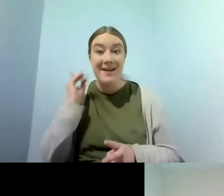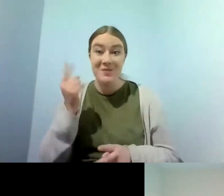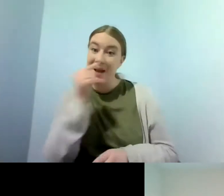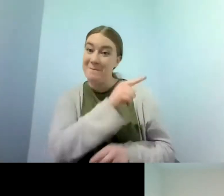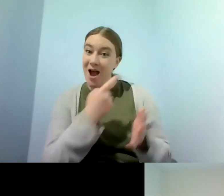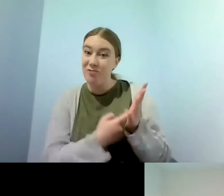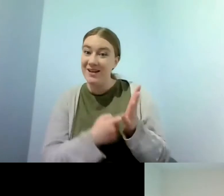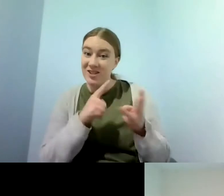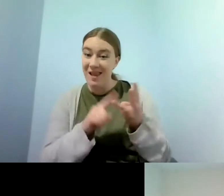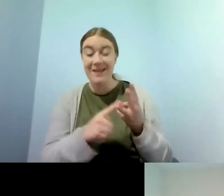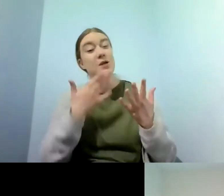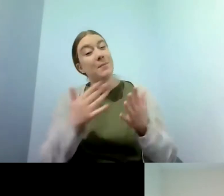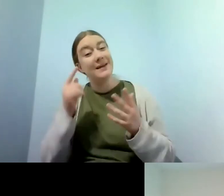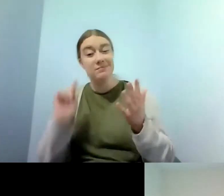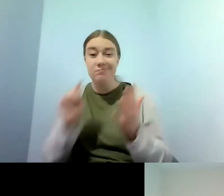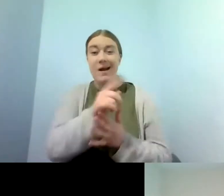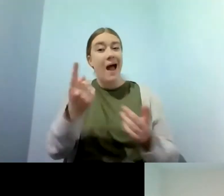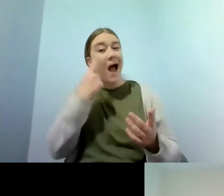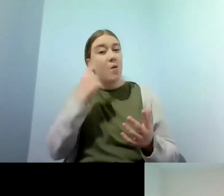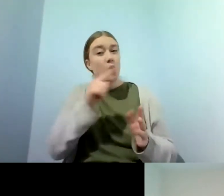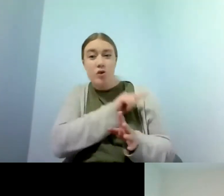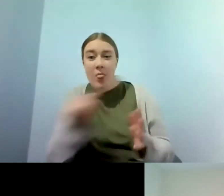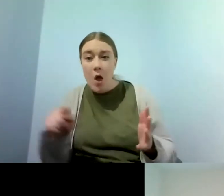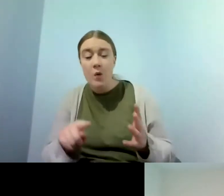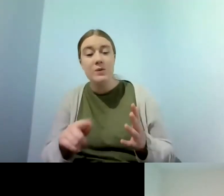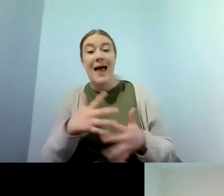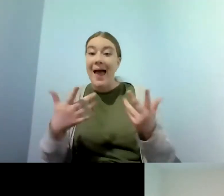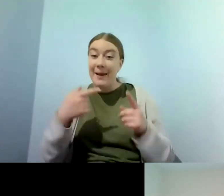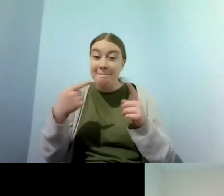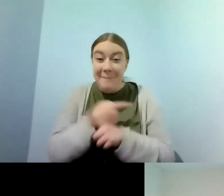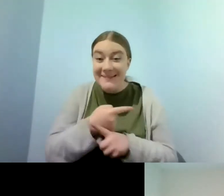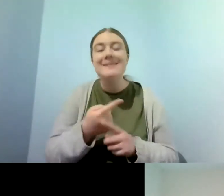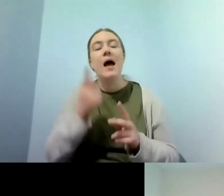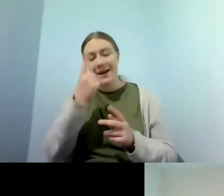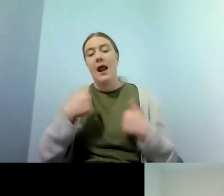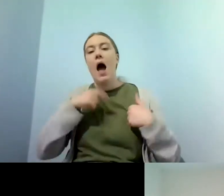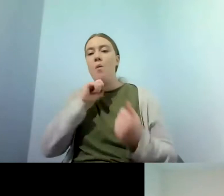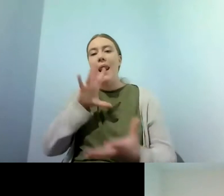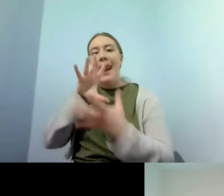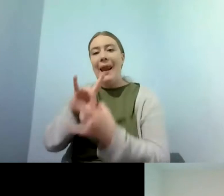please do go back and watch those if you missed any of them and i'll post a link to those um in